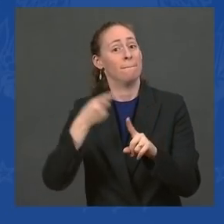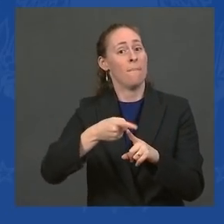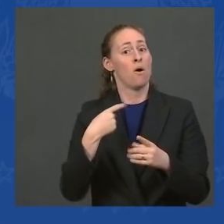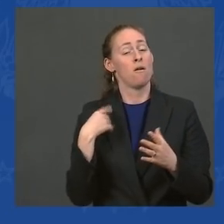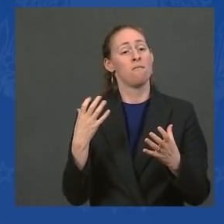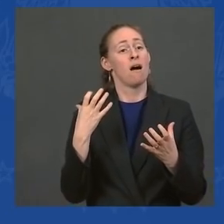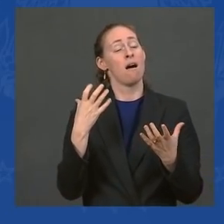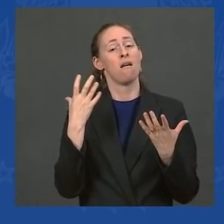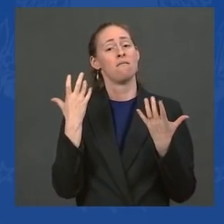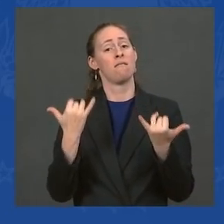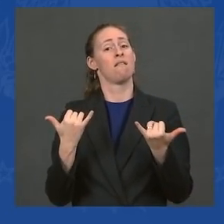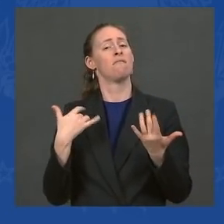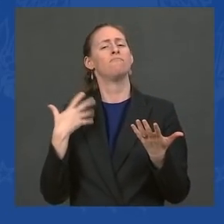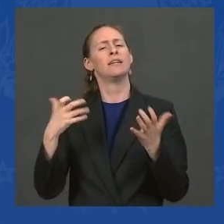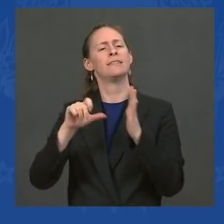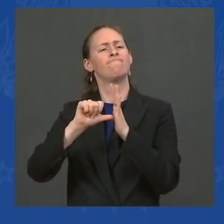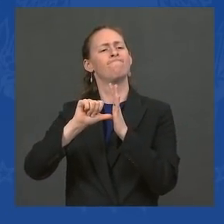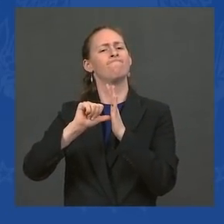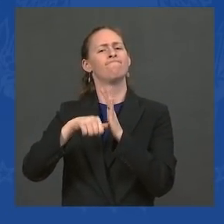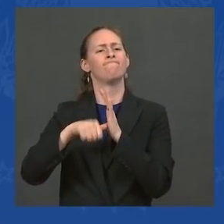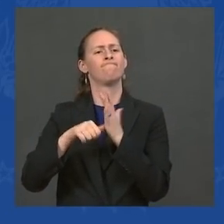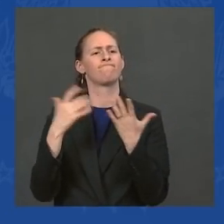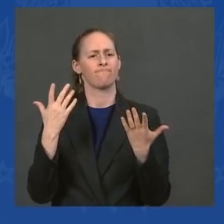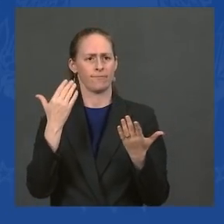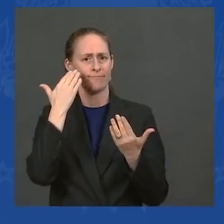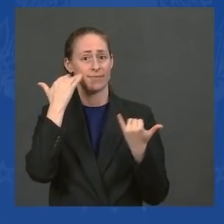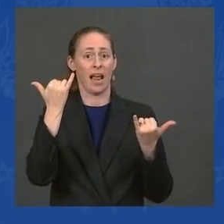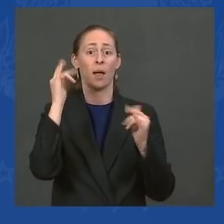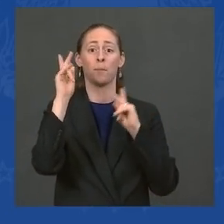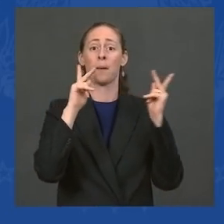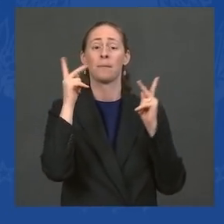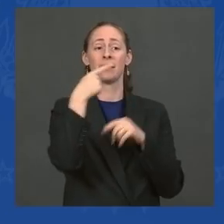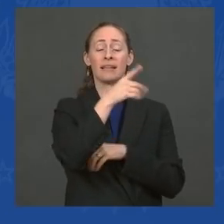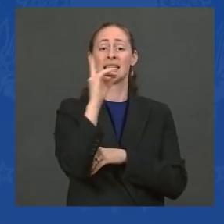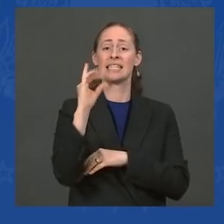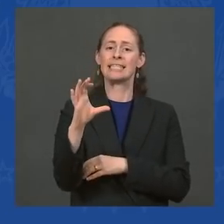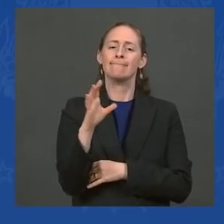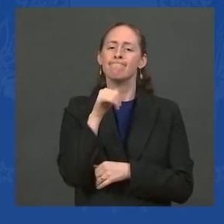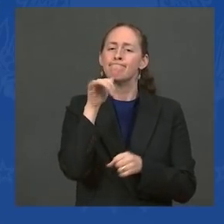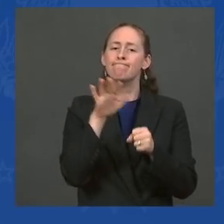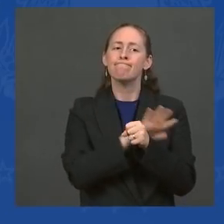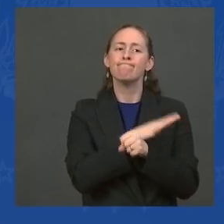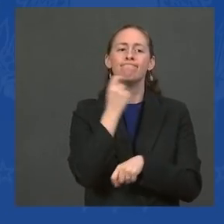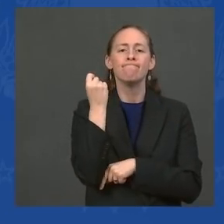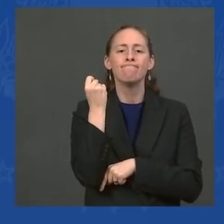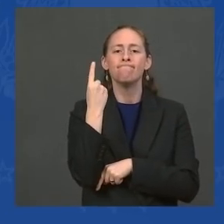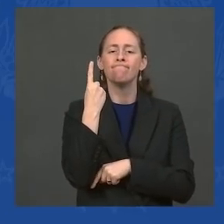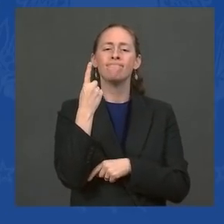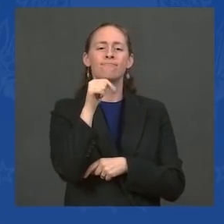because too many folks in Washington still don't realize it isn't enough just to invest in our physical infrastructure.